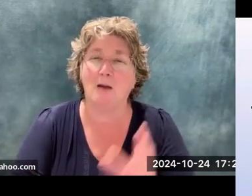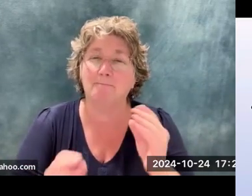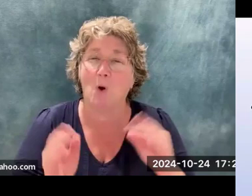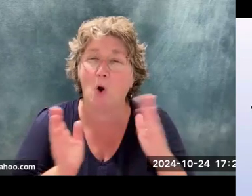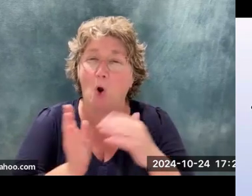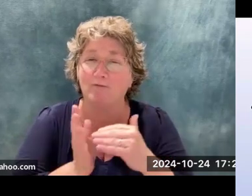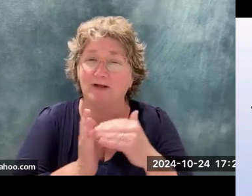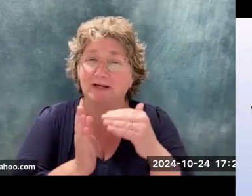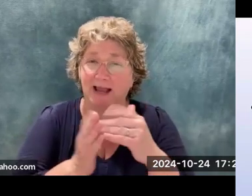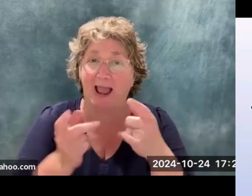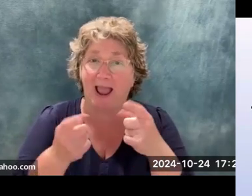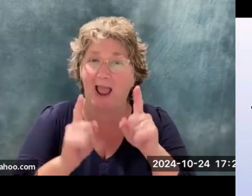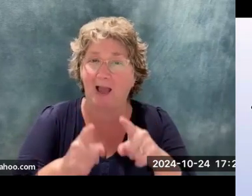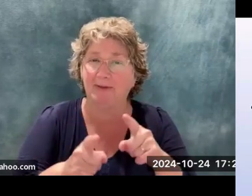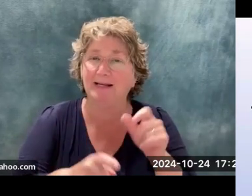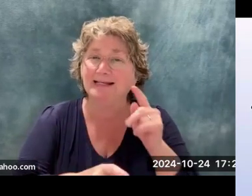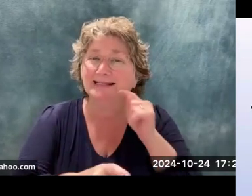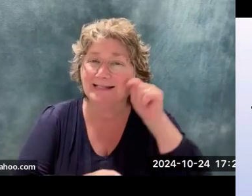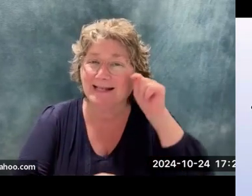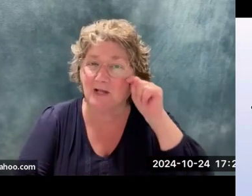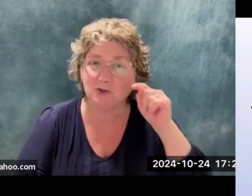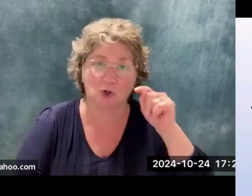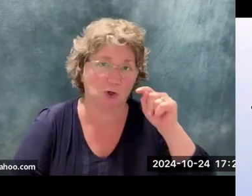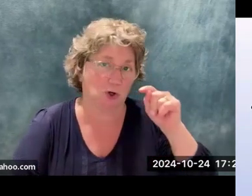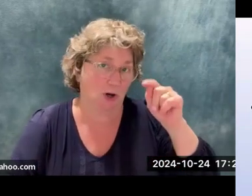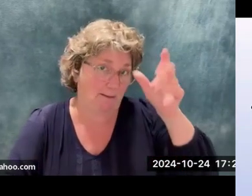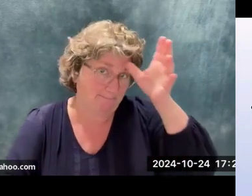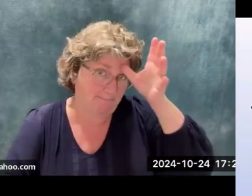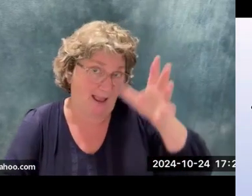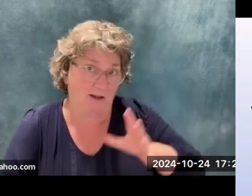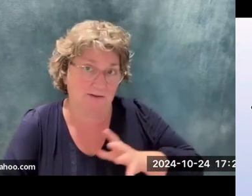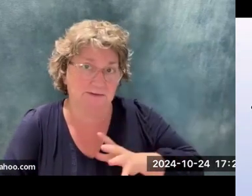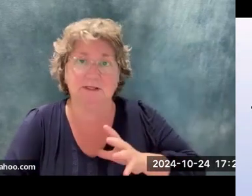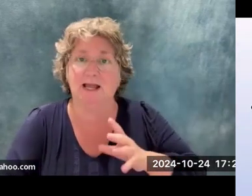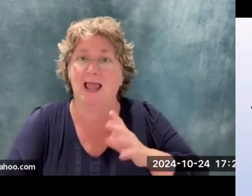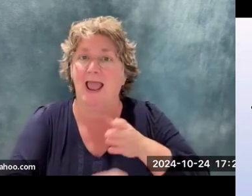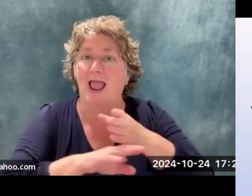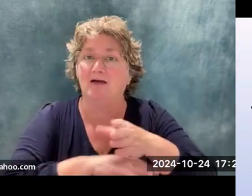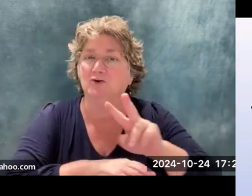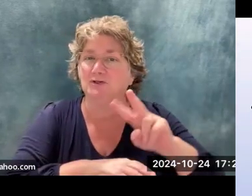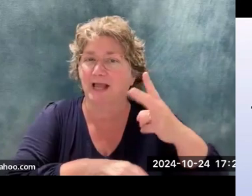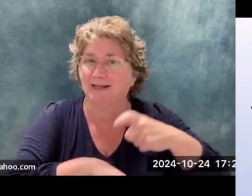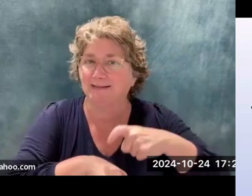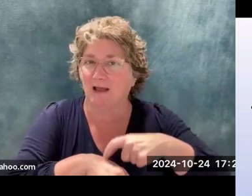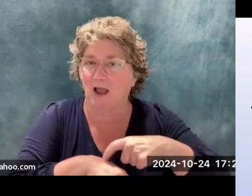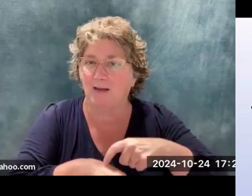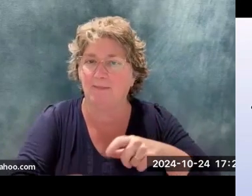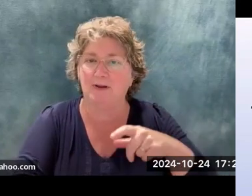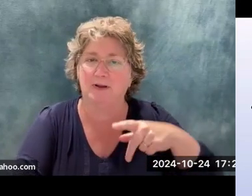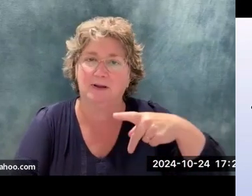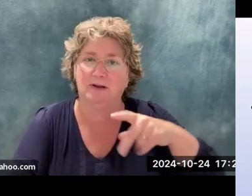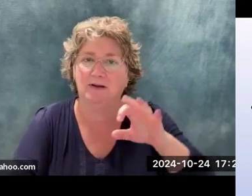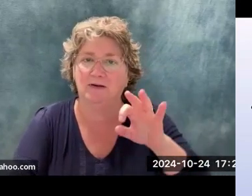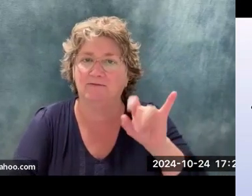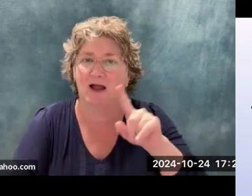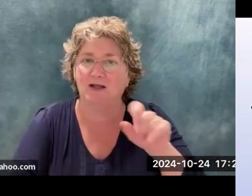in adolescent males. And after the second dose of Pfizer, we don't know why the Pfizer causes more